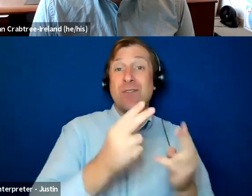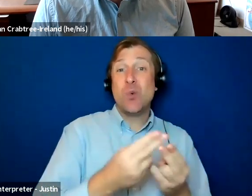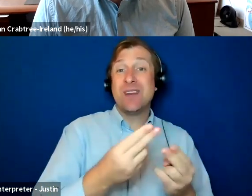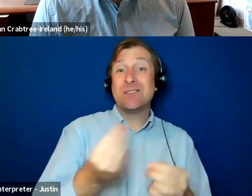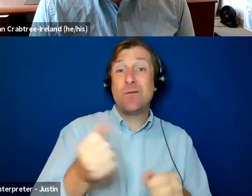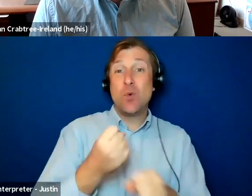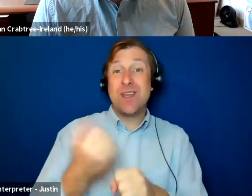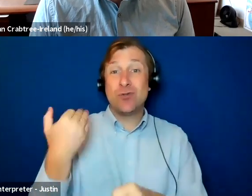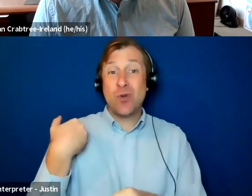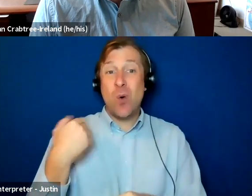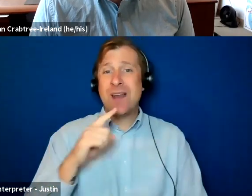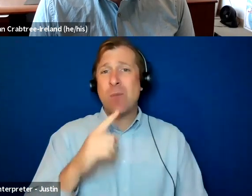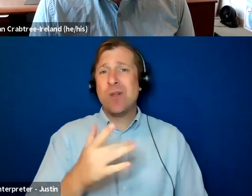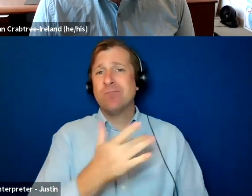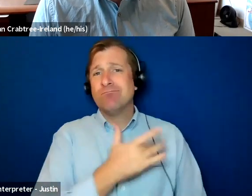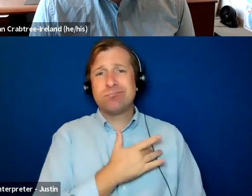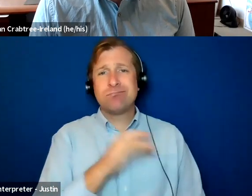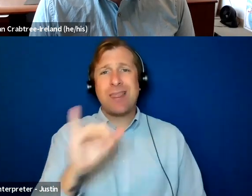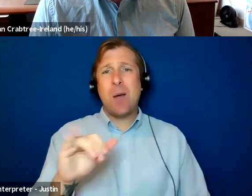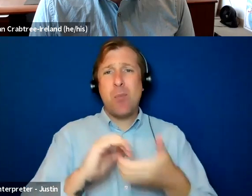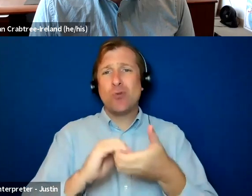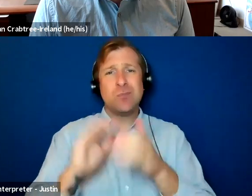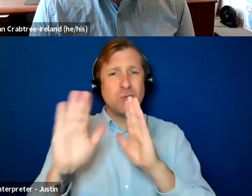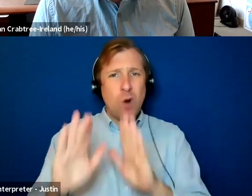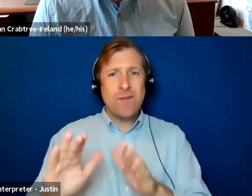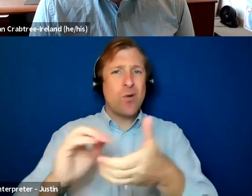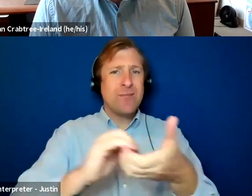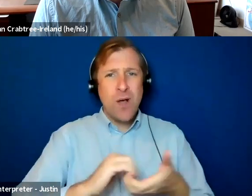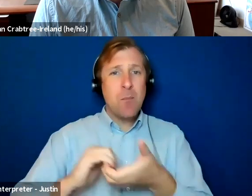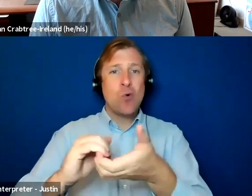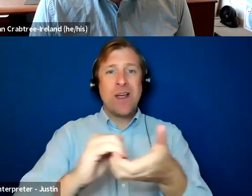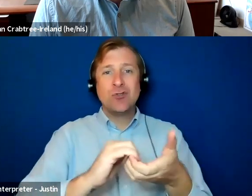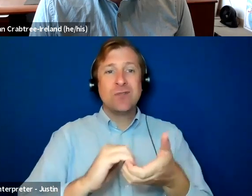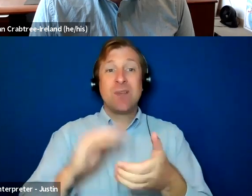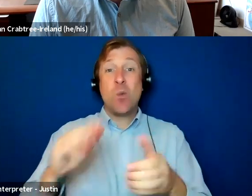how heartened I am by that partnership and the collaboration that we're going to all move forward together